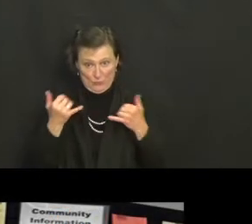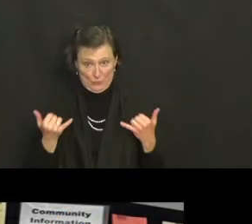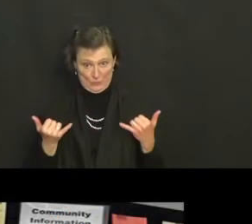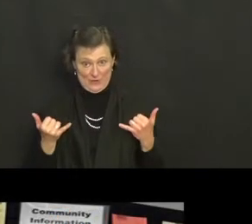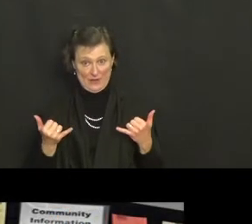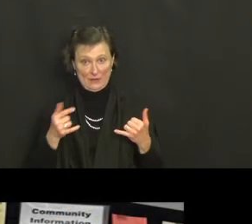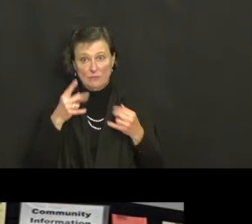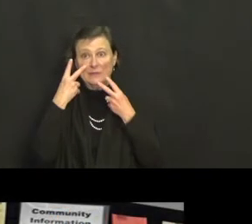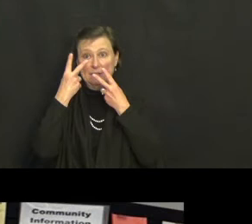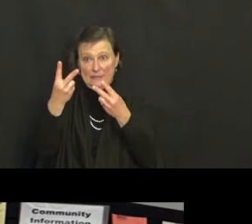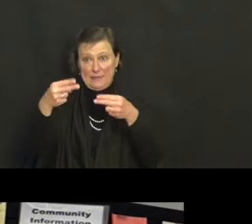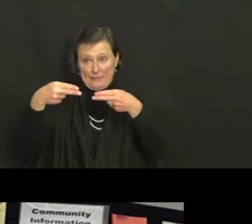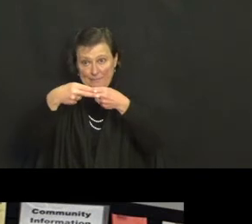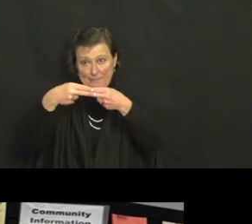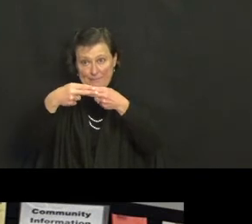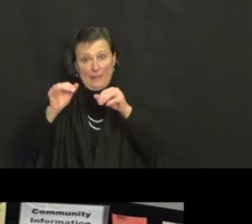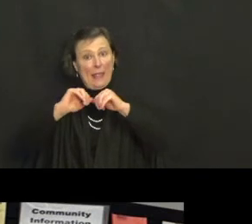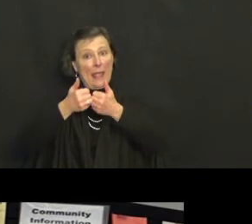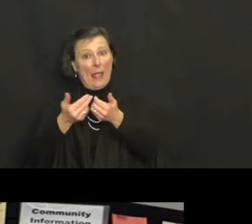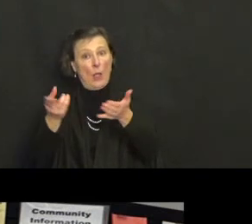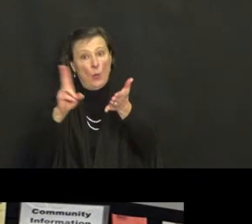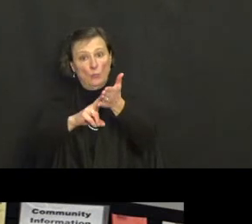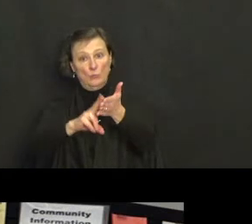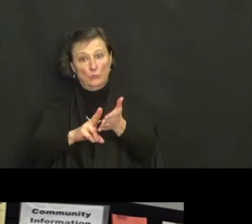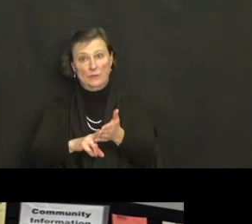You can see the Zoom registration information on our website.